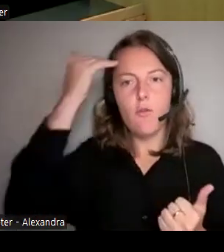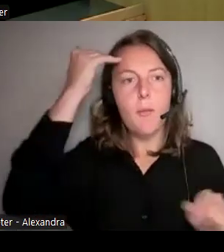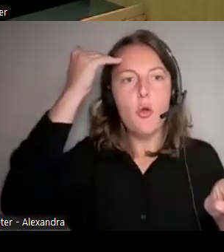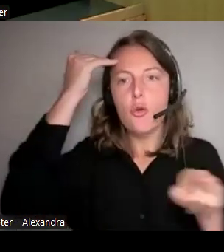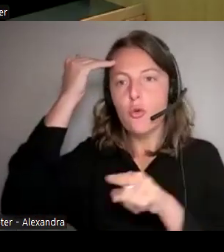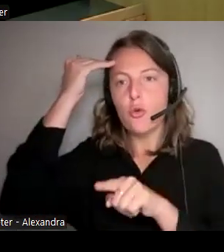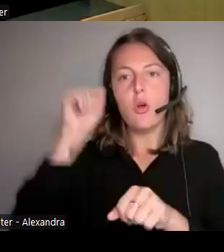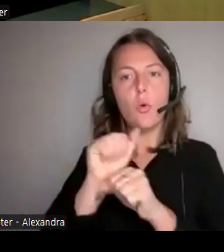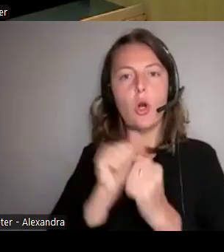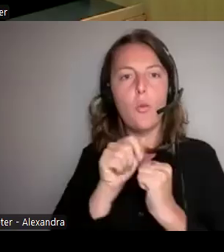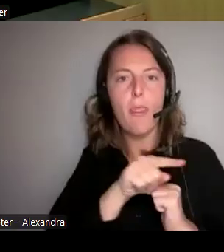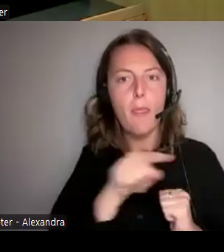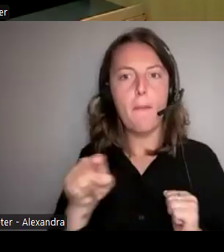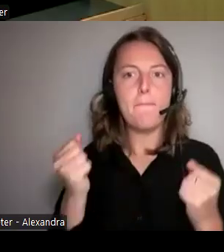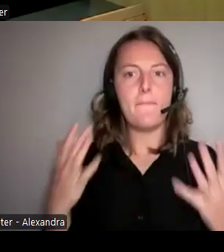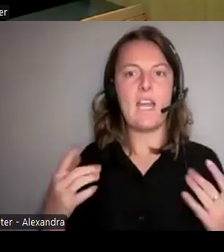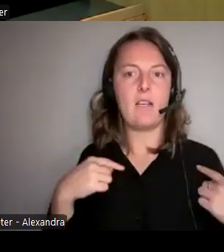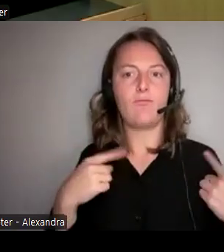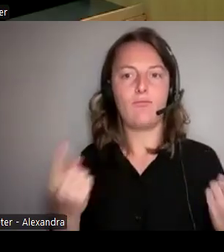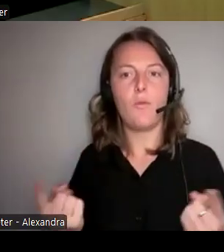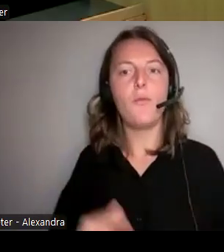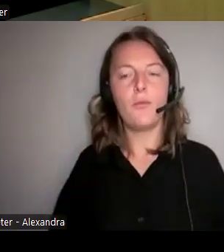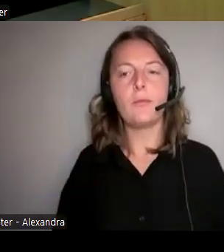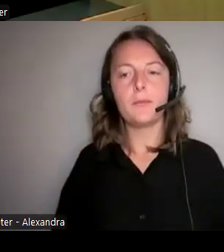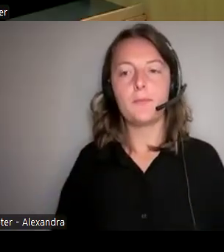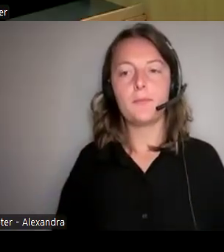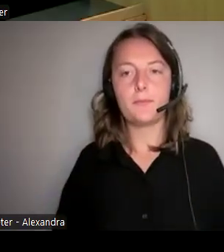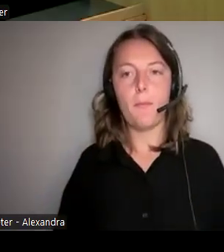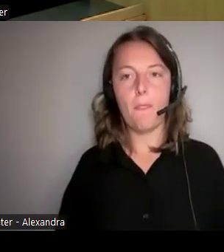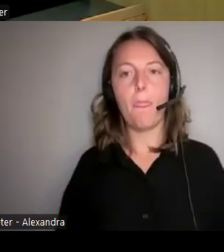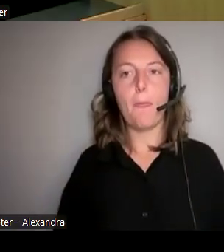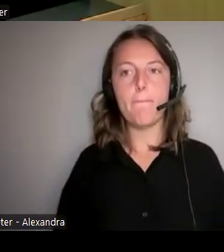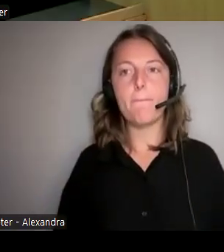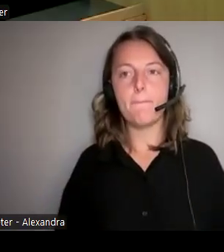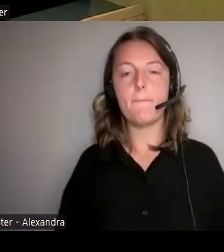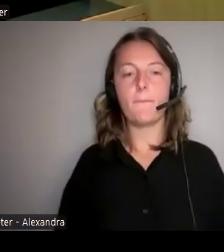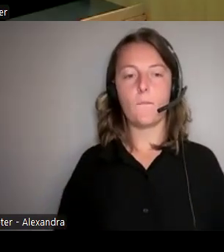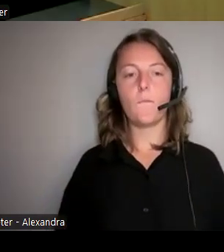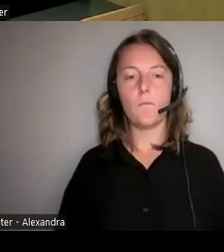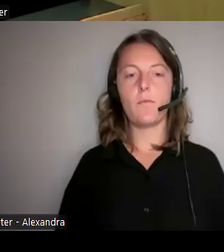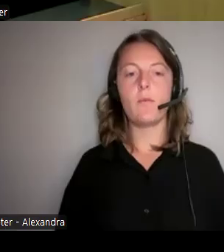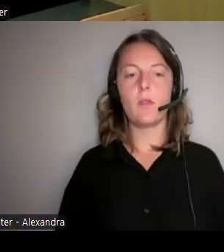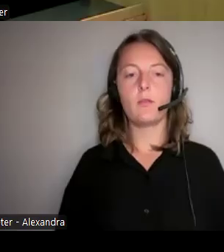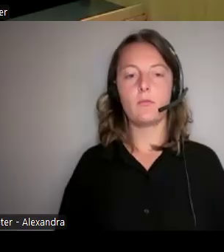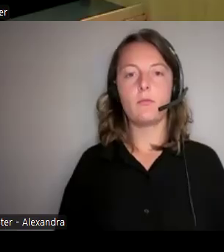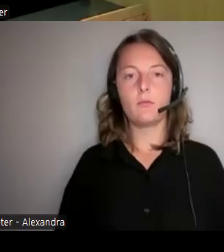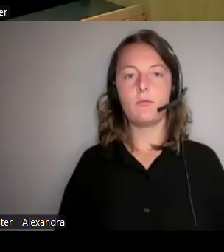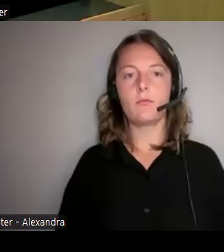with and worked very closely with over the years. Let me just end by um noting two things that well